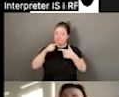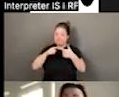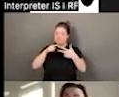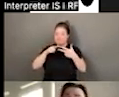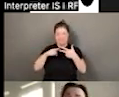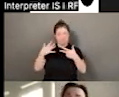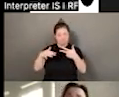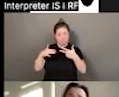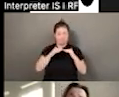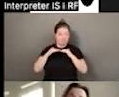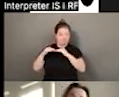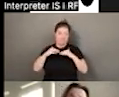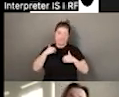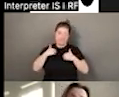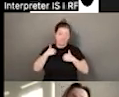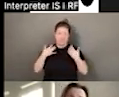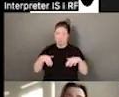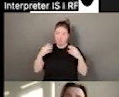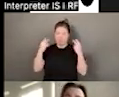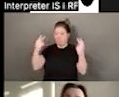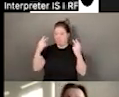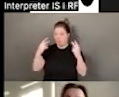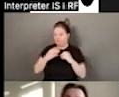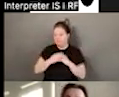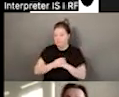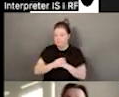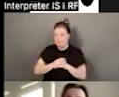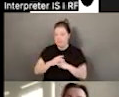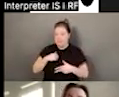and valuable to us and we try to mix as much as possible.